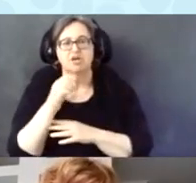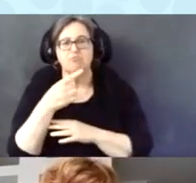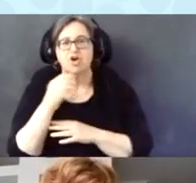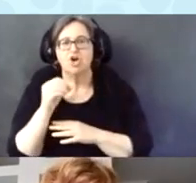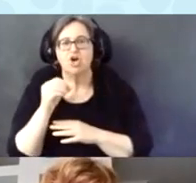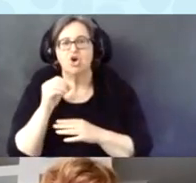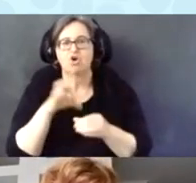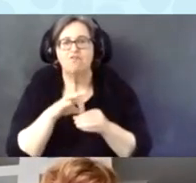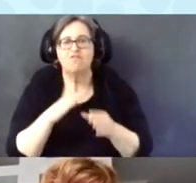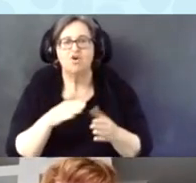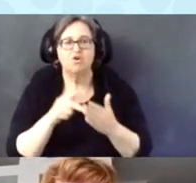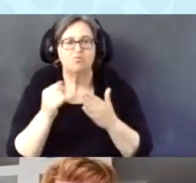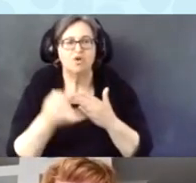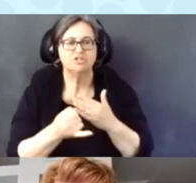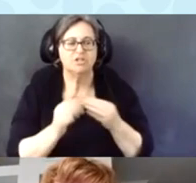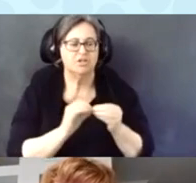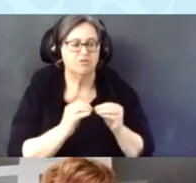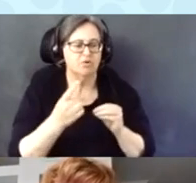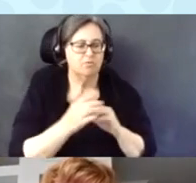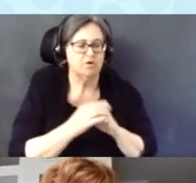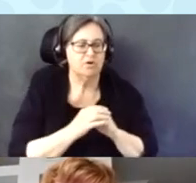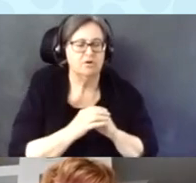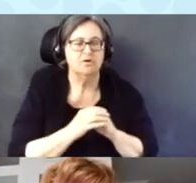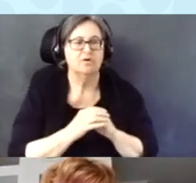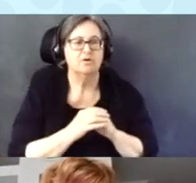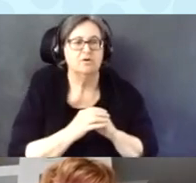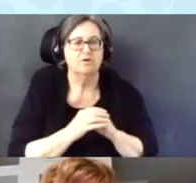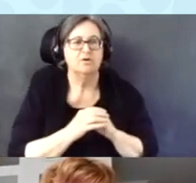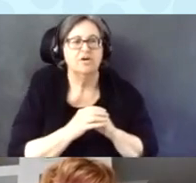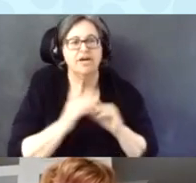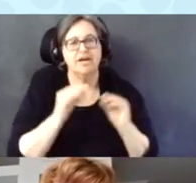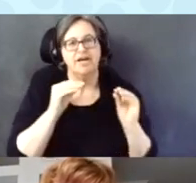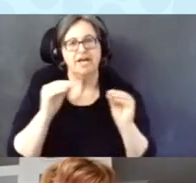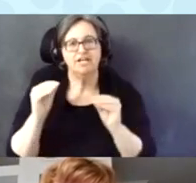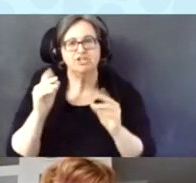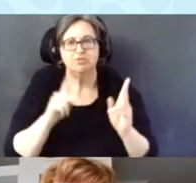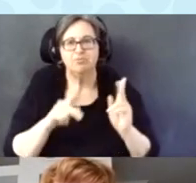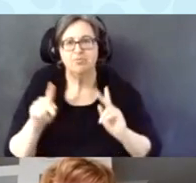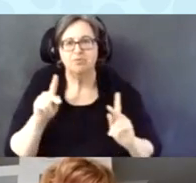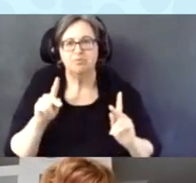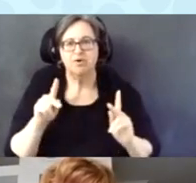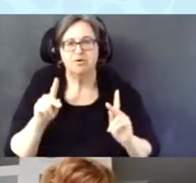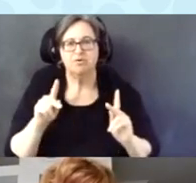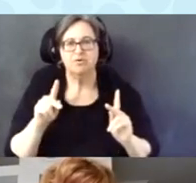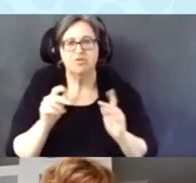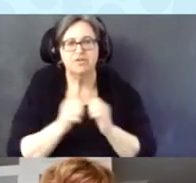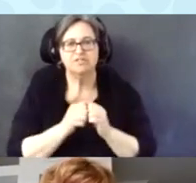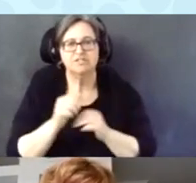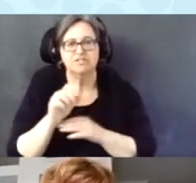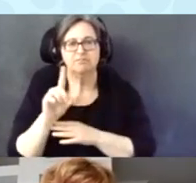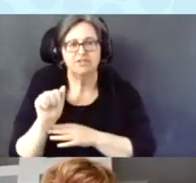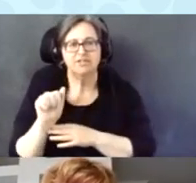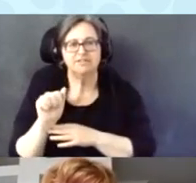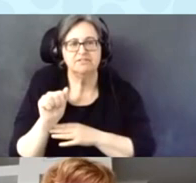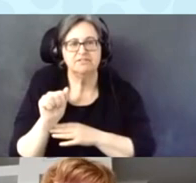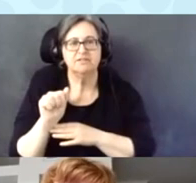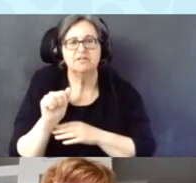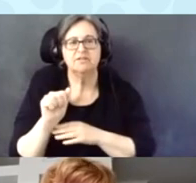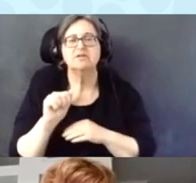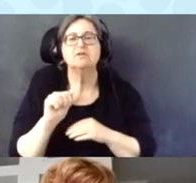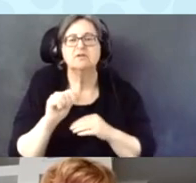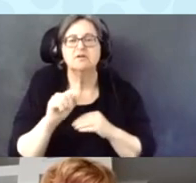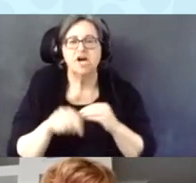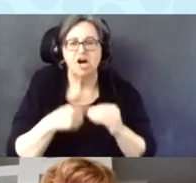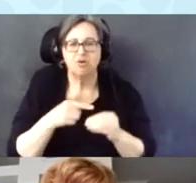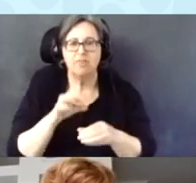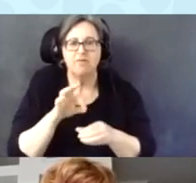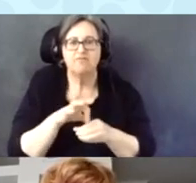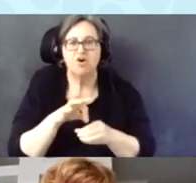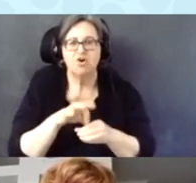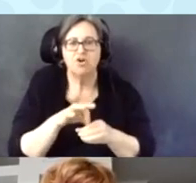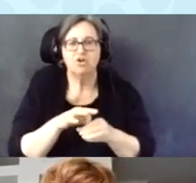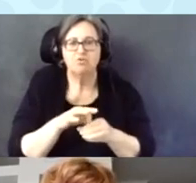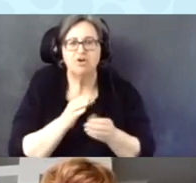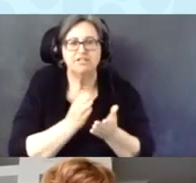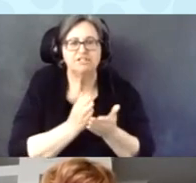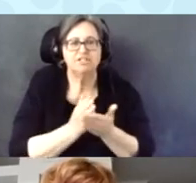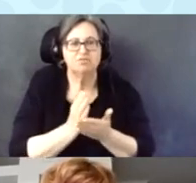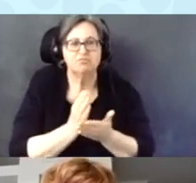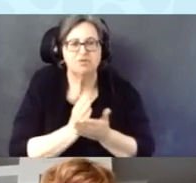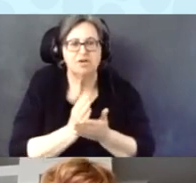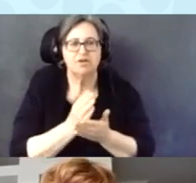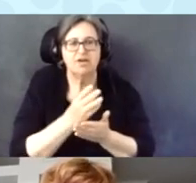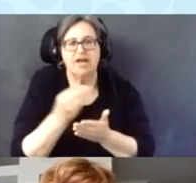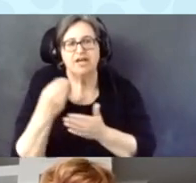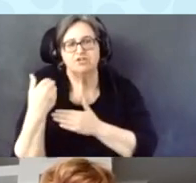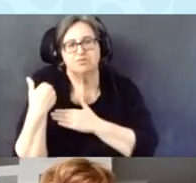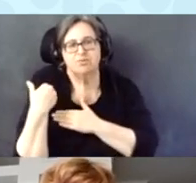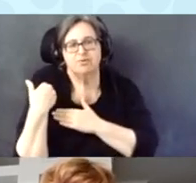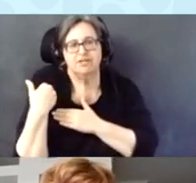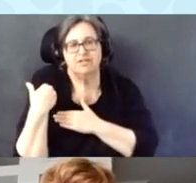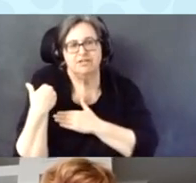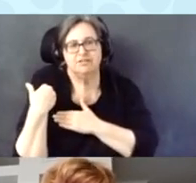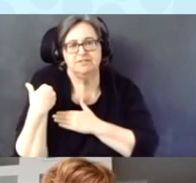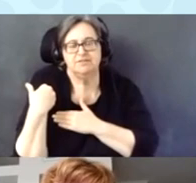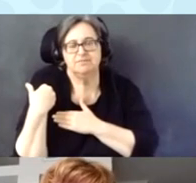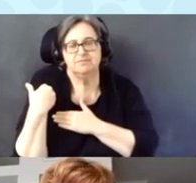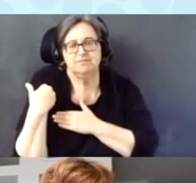Number one is to educate people with disabilities about their voting rights and responsibilities